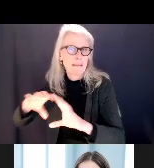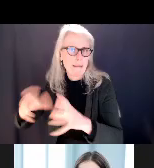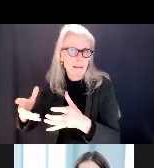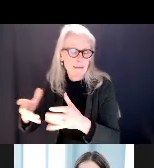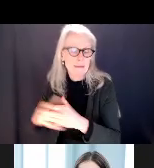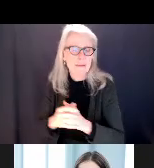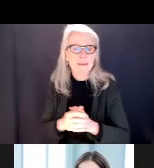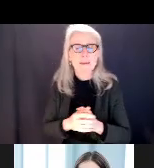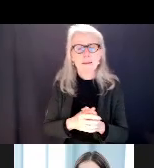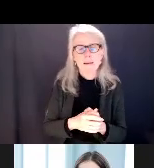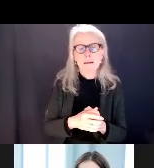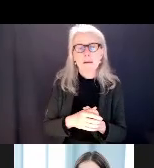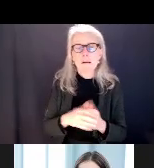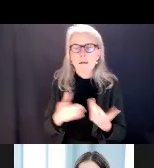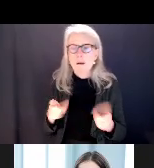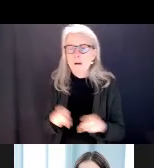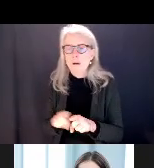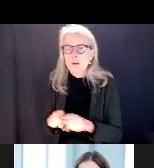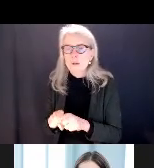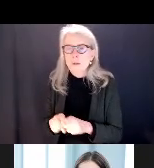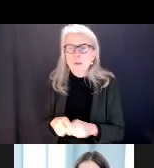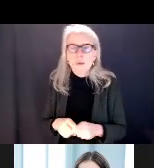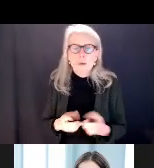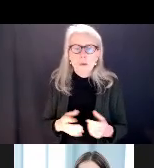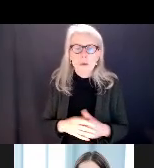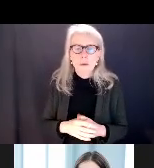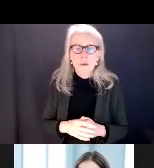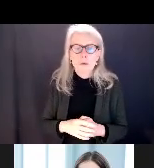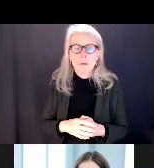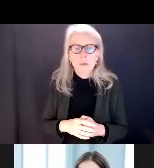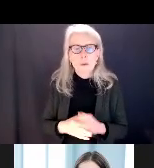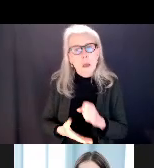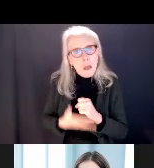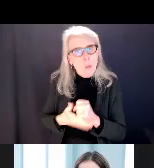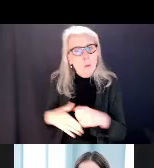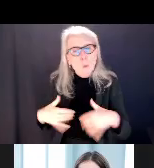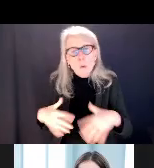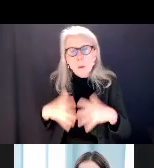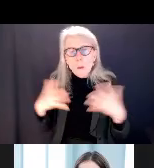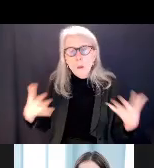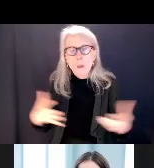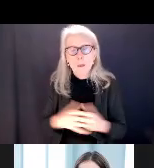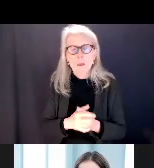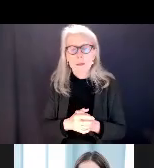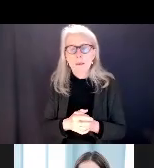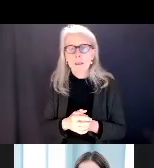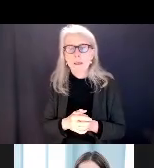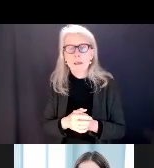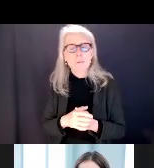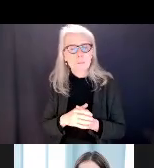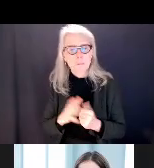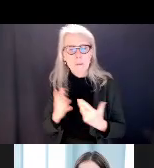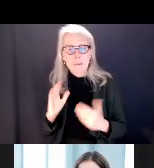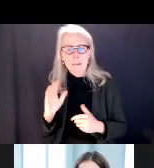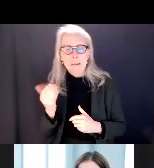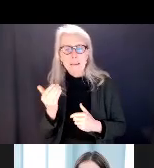into who falls into what tiers, and the tier one service is equivalent to no service. Um,